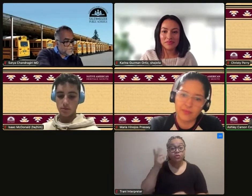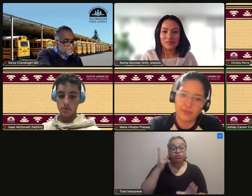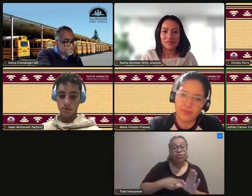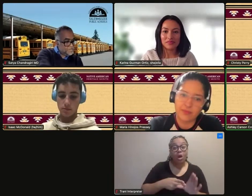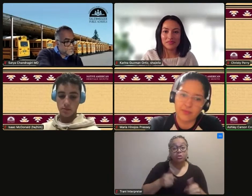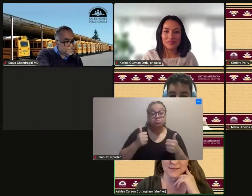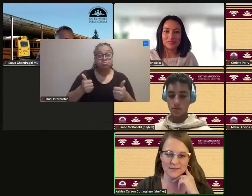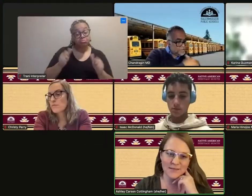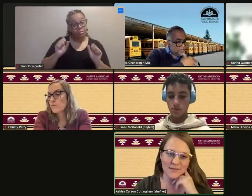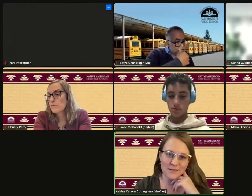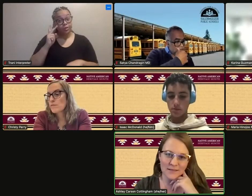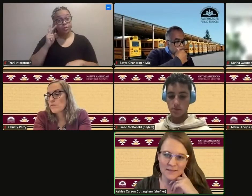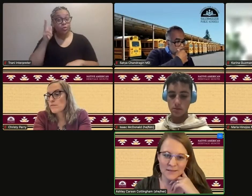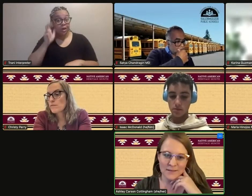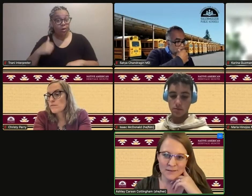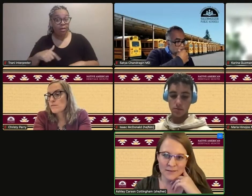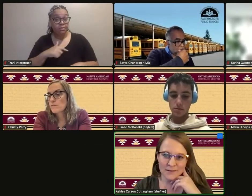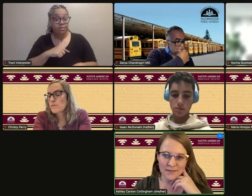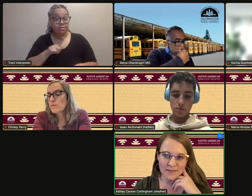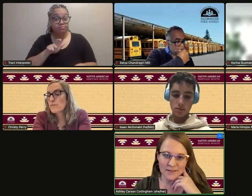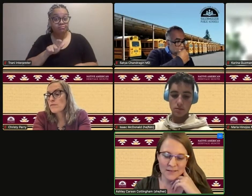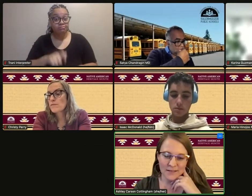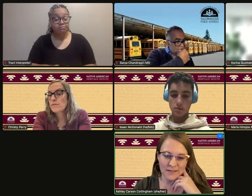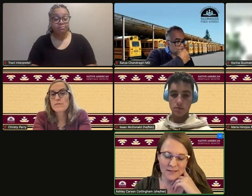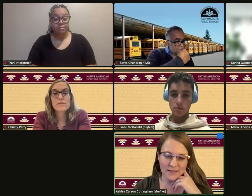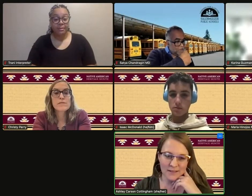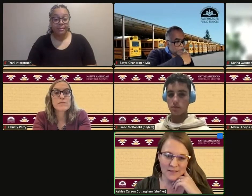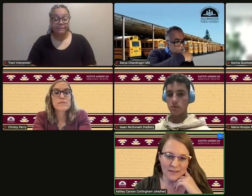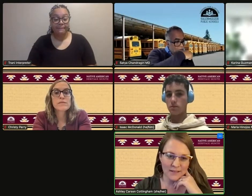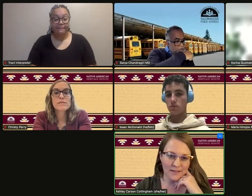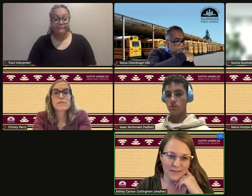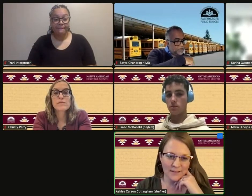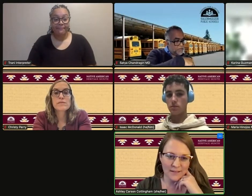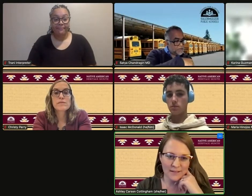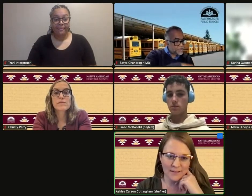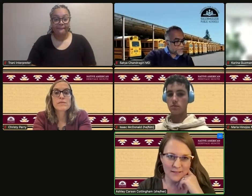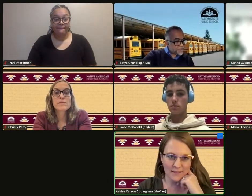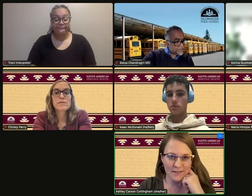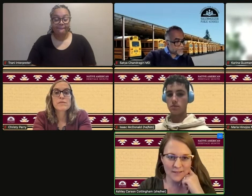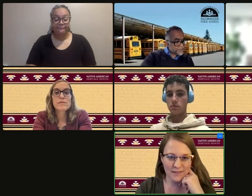OKAY.